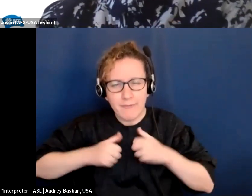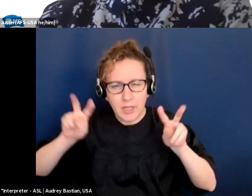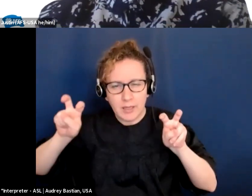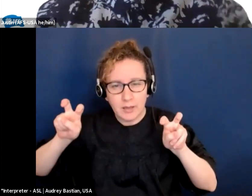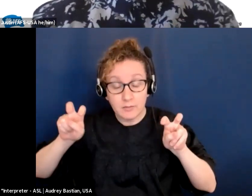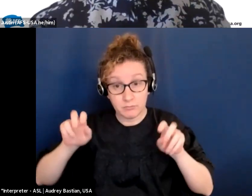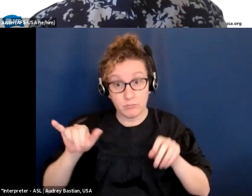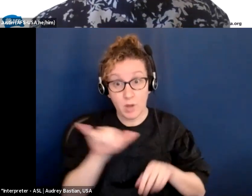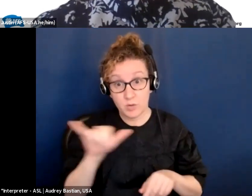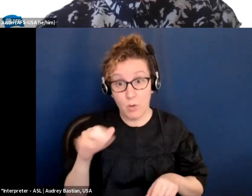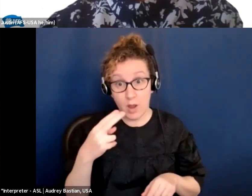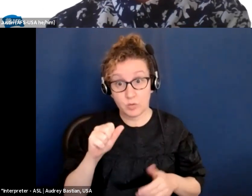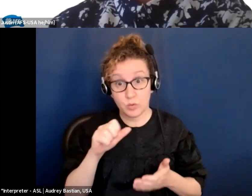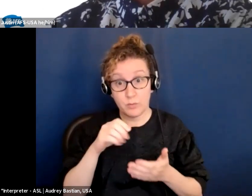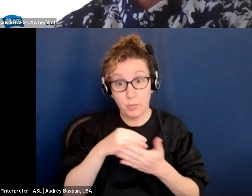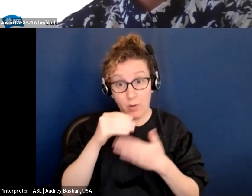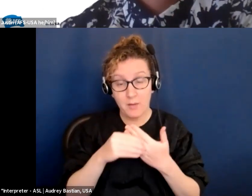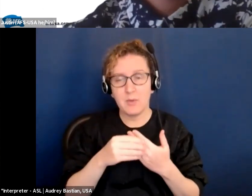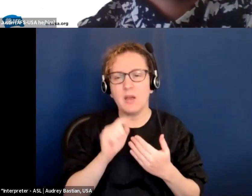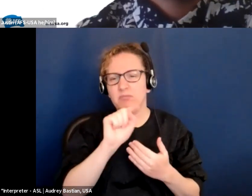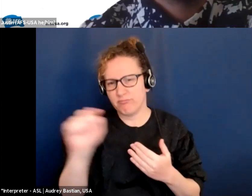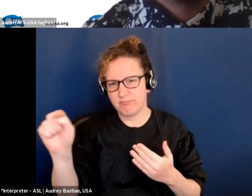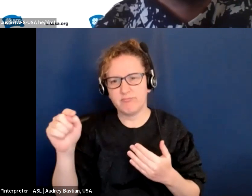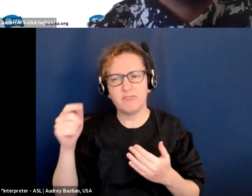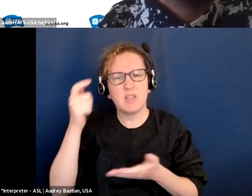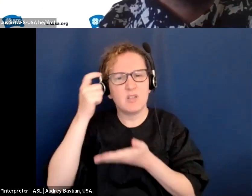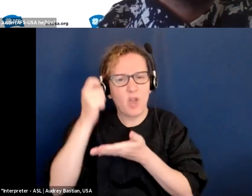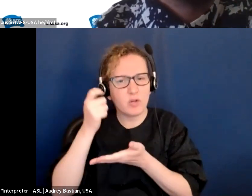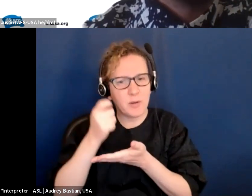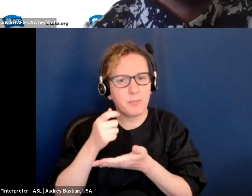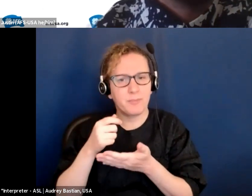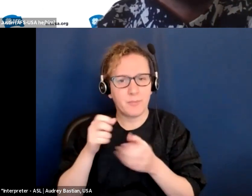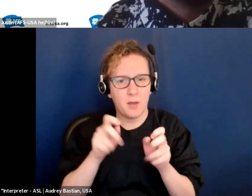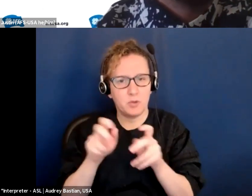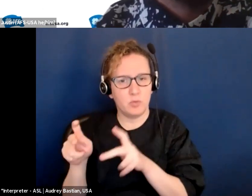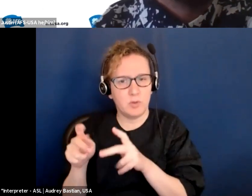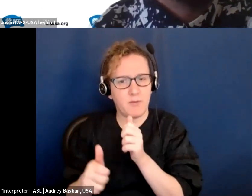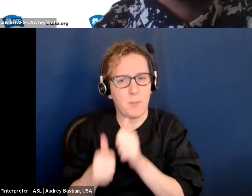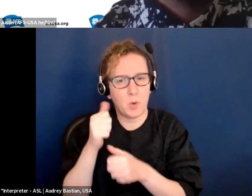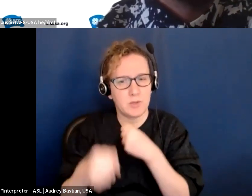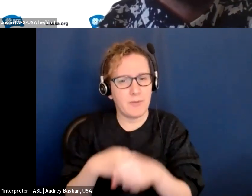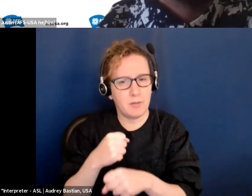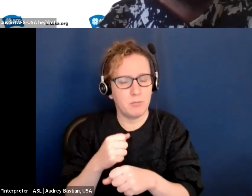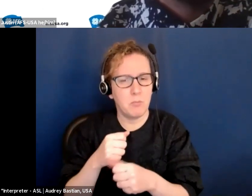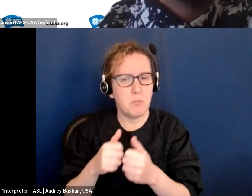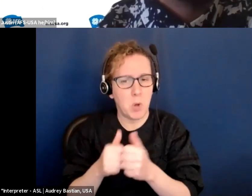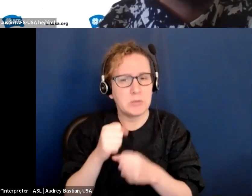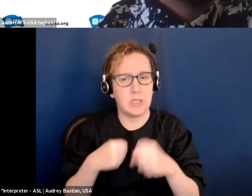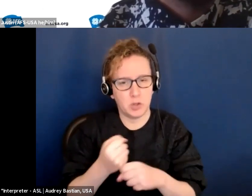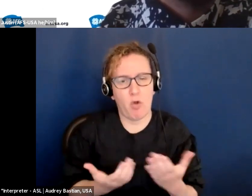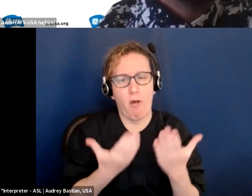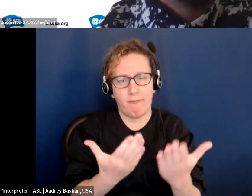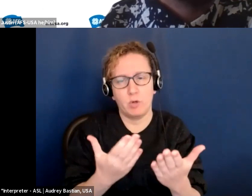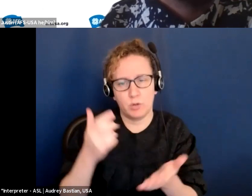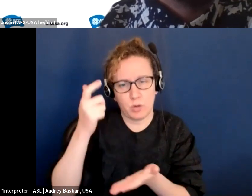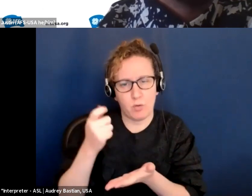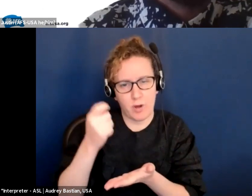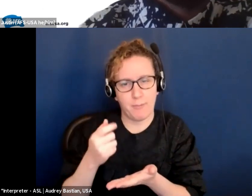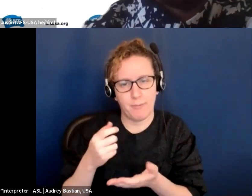does have a number of scholarship opportunities most years. We work with participants and